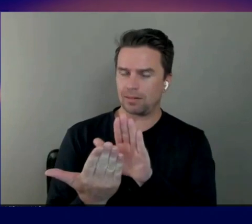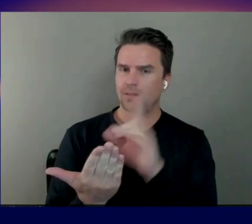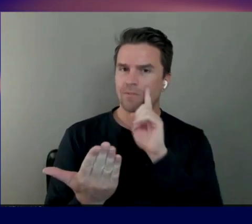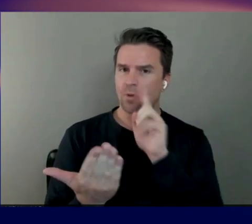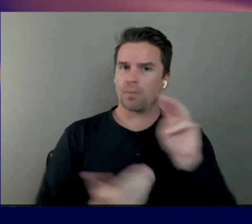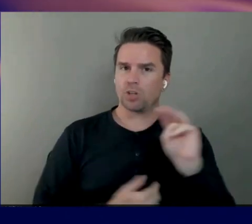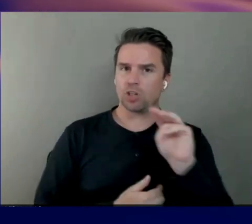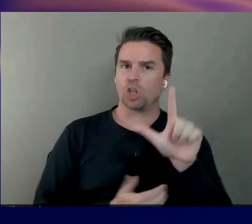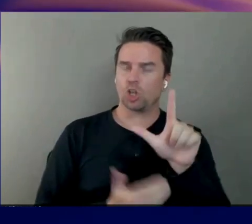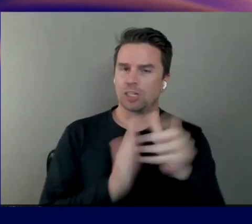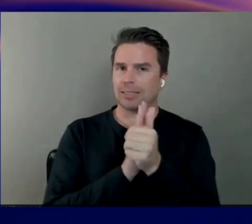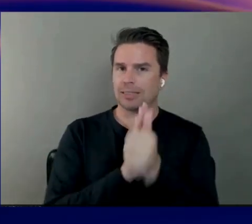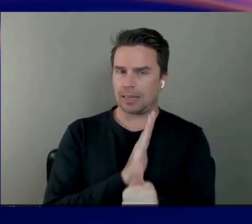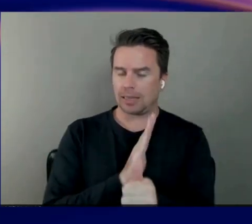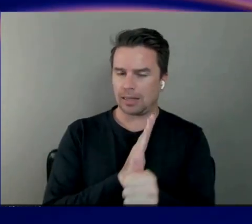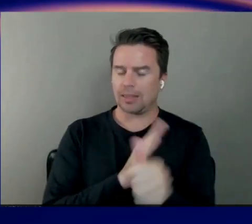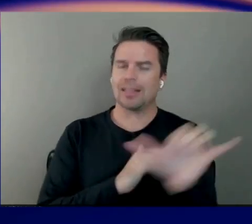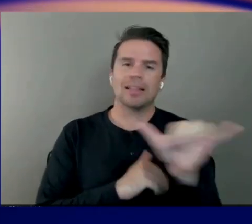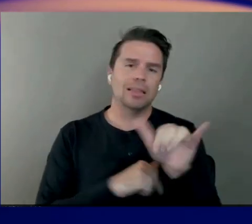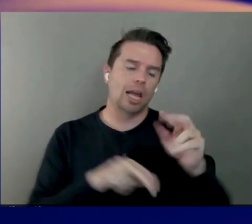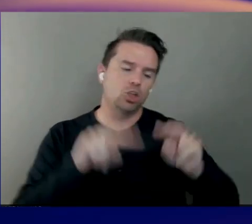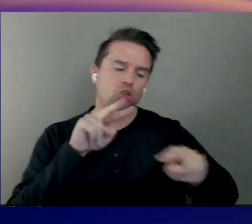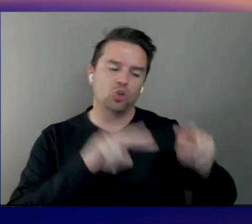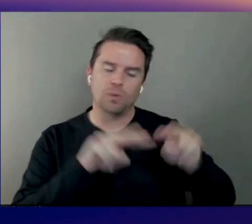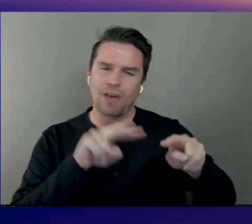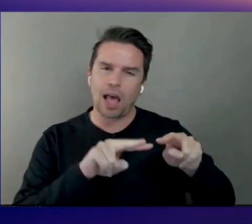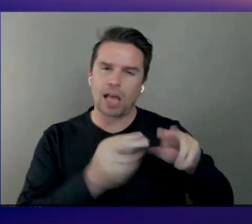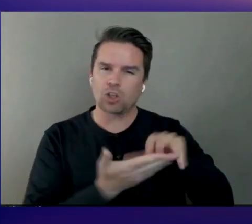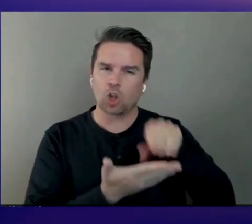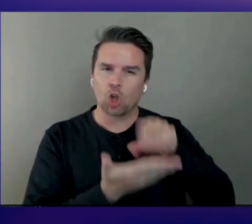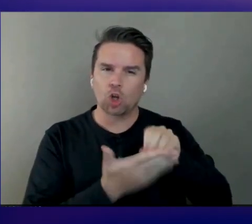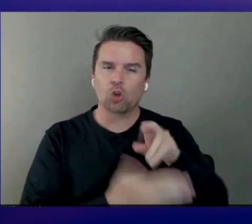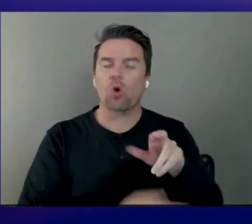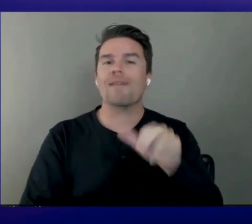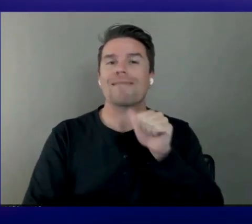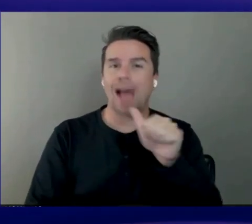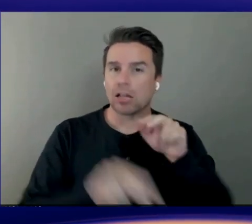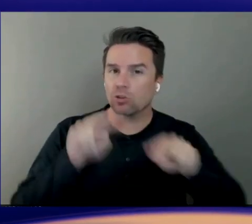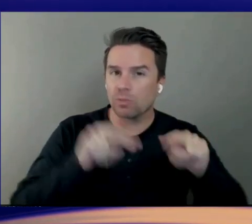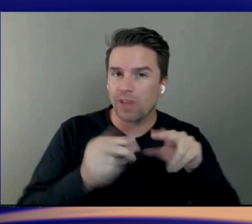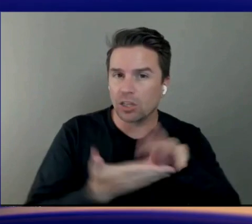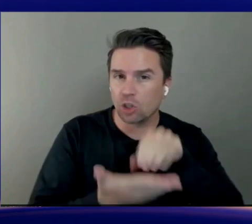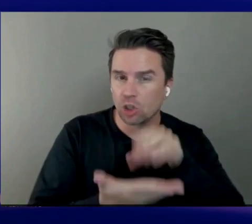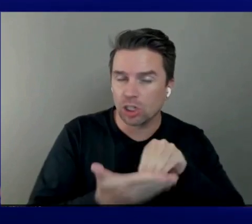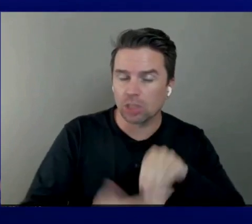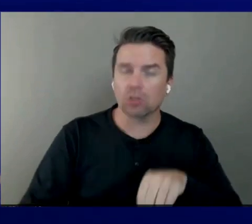just like supervised learning or unsupervised learning. Okay. - Yep. And reinforcement learning relies on the fact